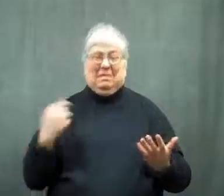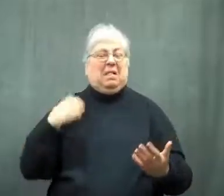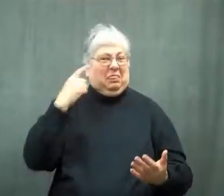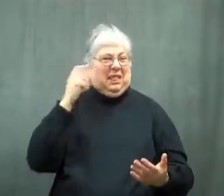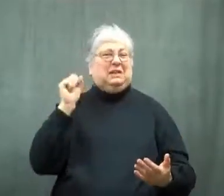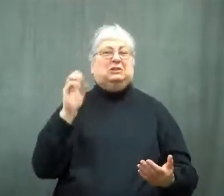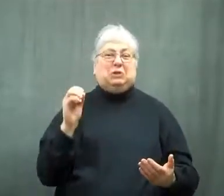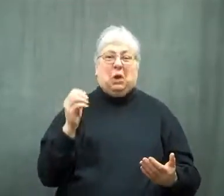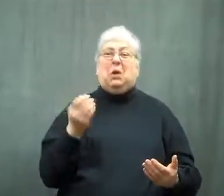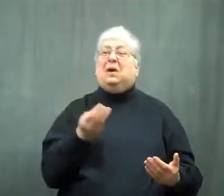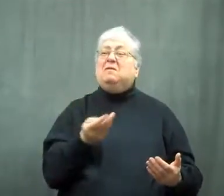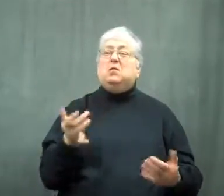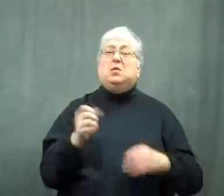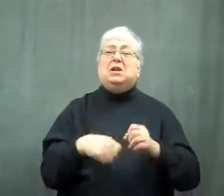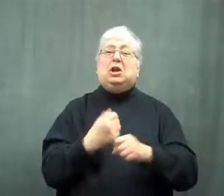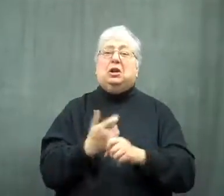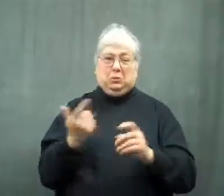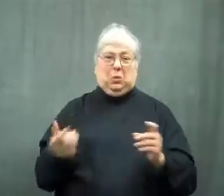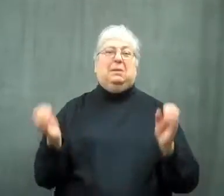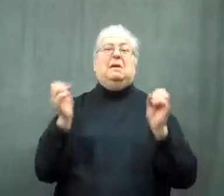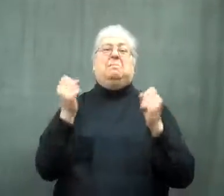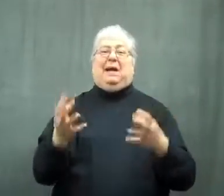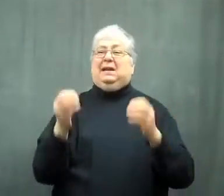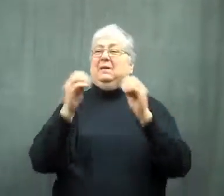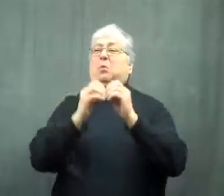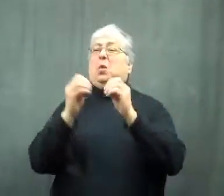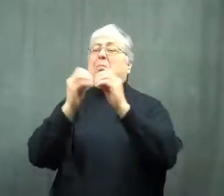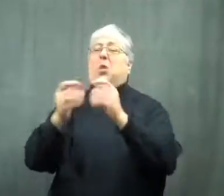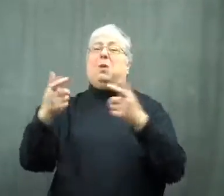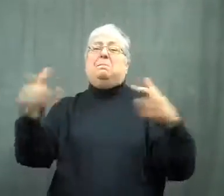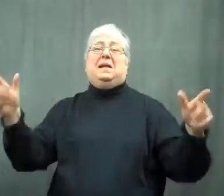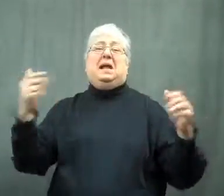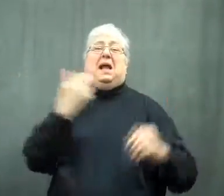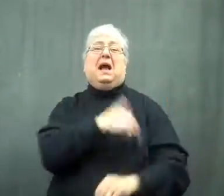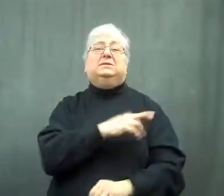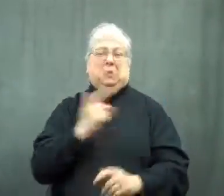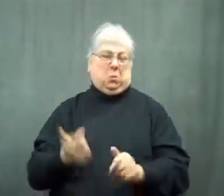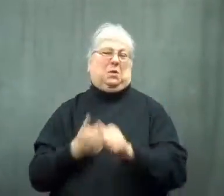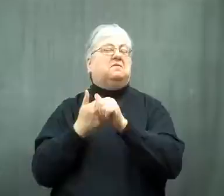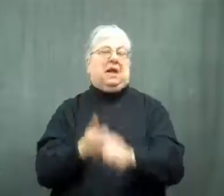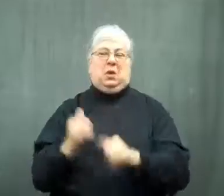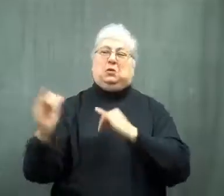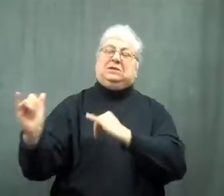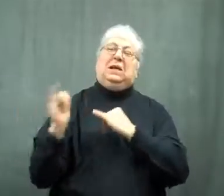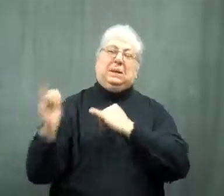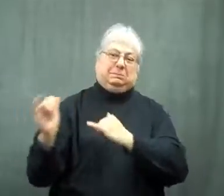He said, "I think more and more big hospitals will be like us in a few years.